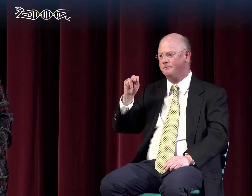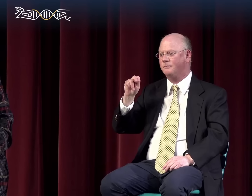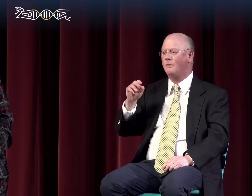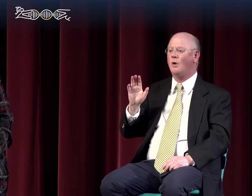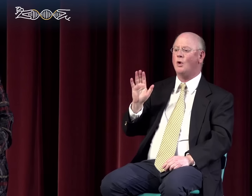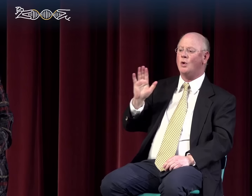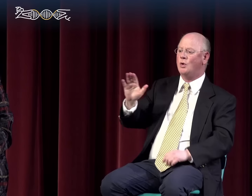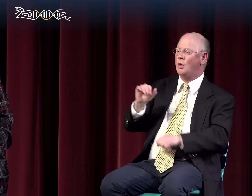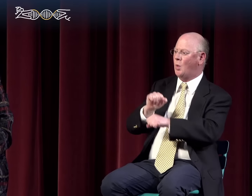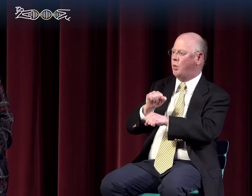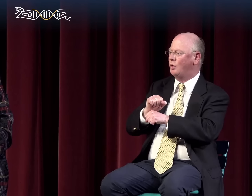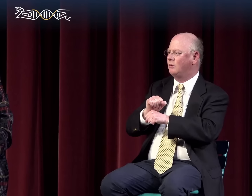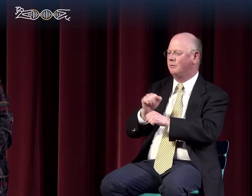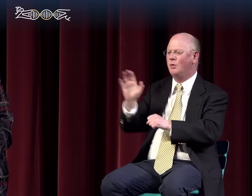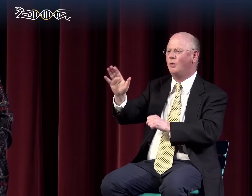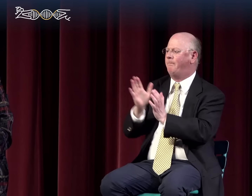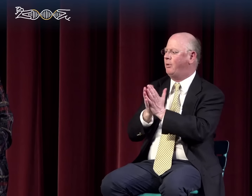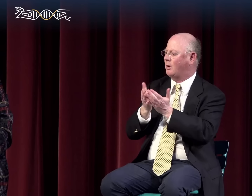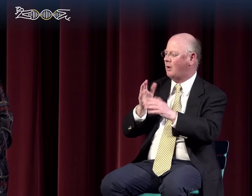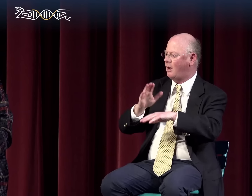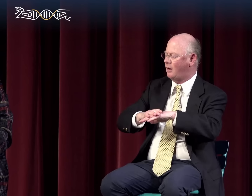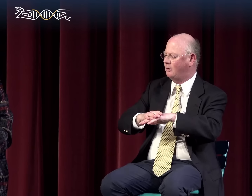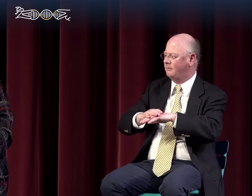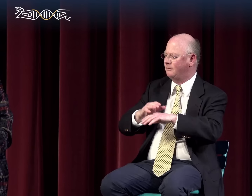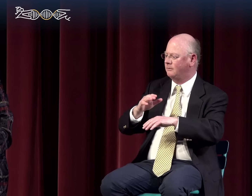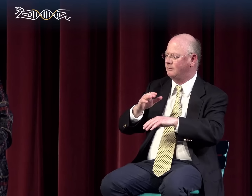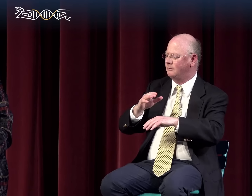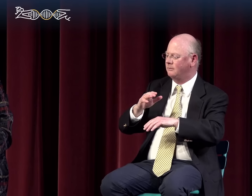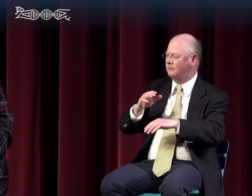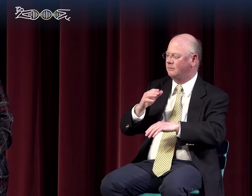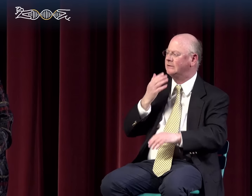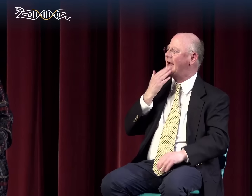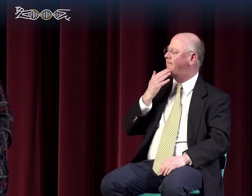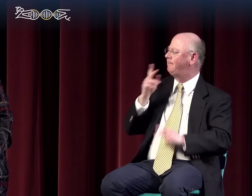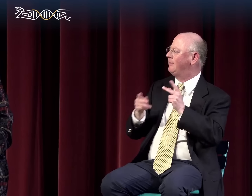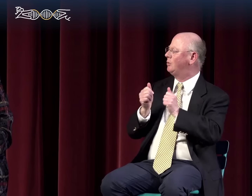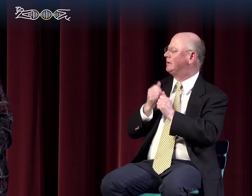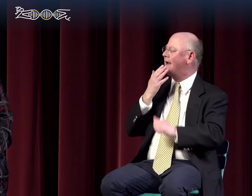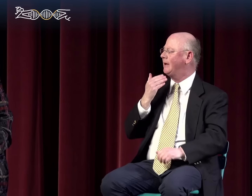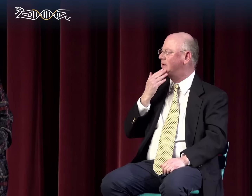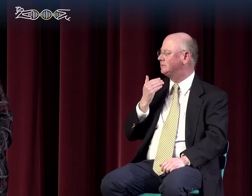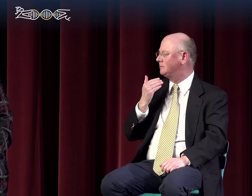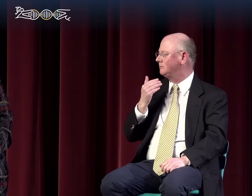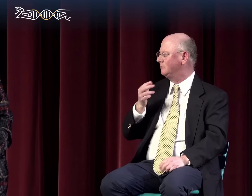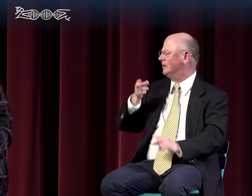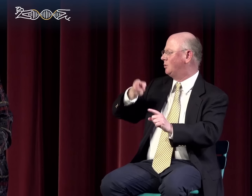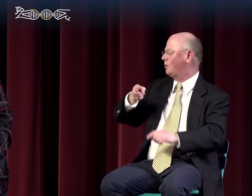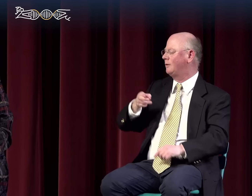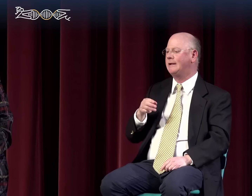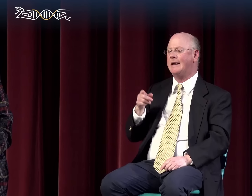on people with diabetes and history of people with diabetes makes an